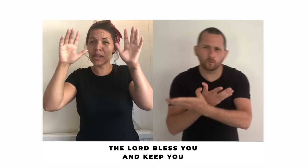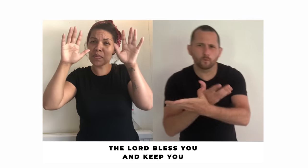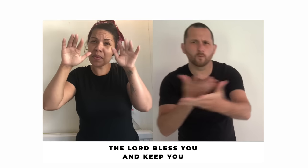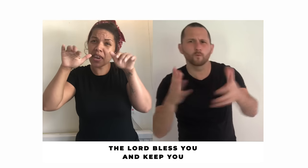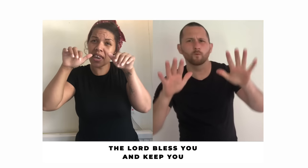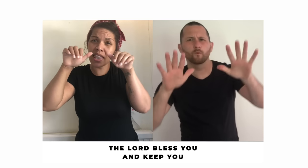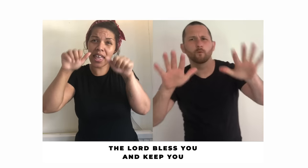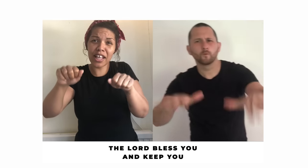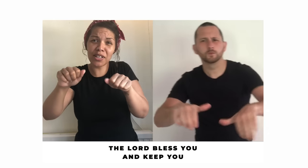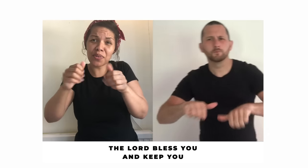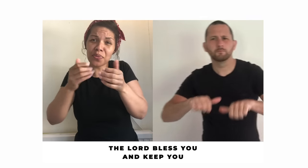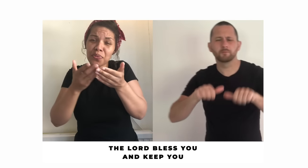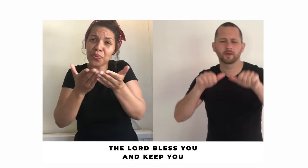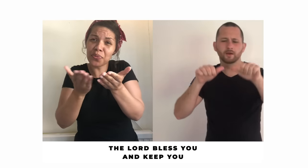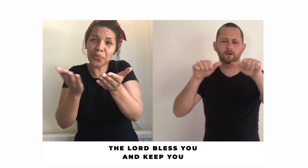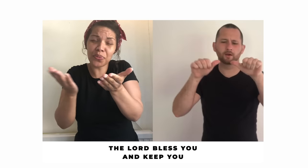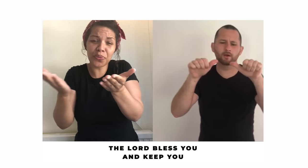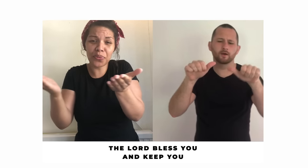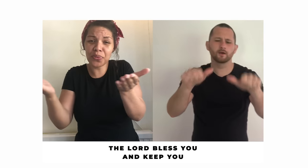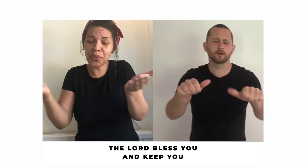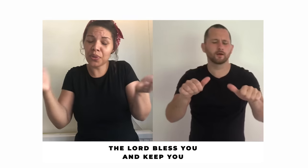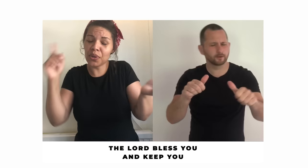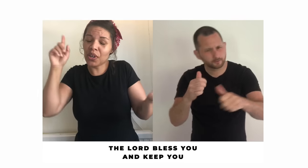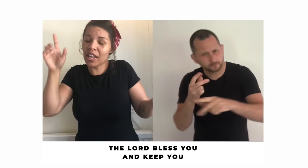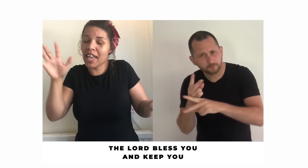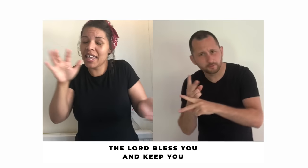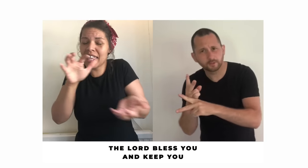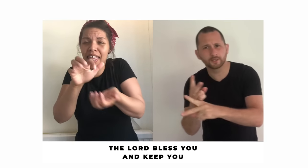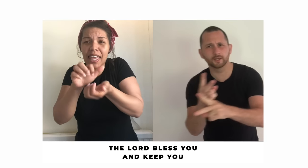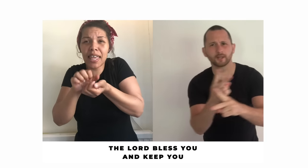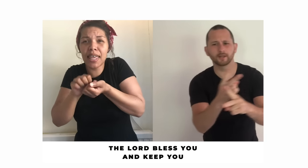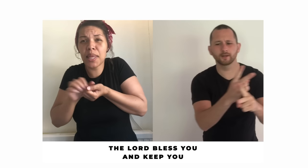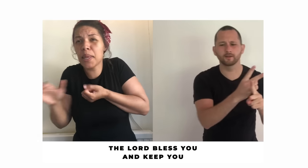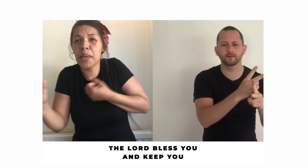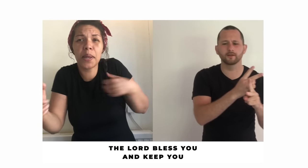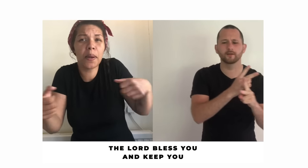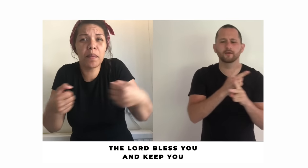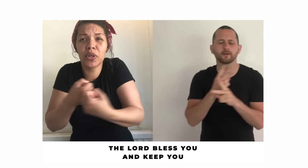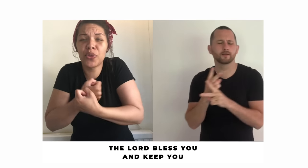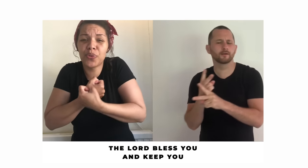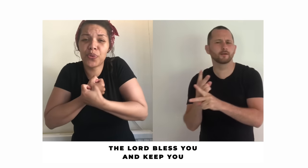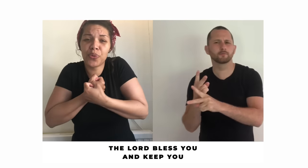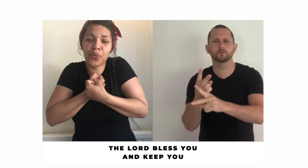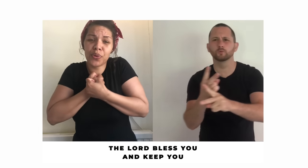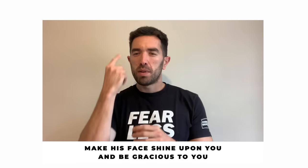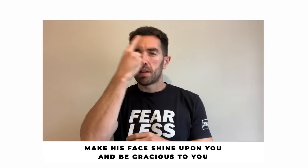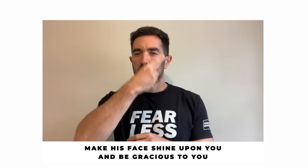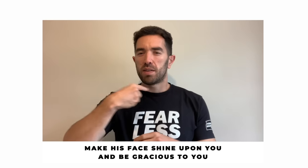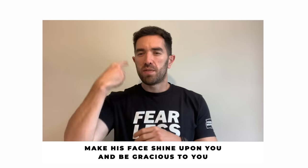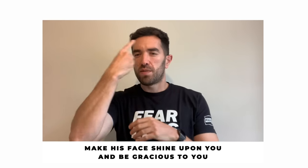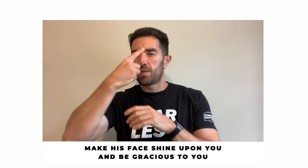The Lord bless you And keep you